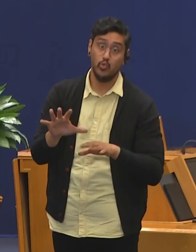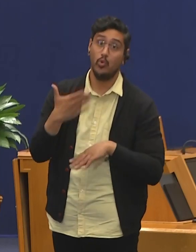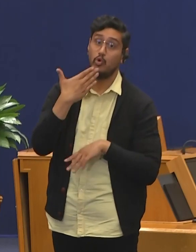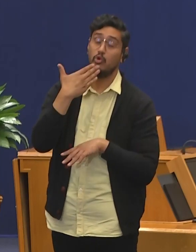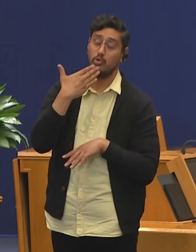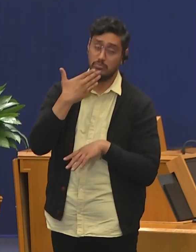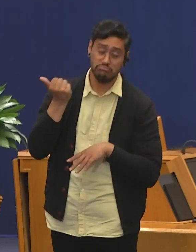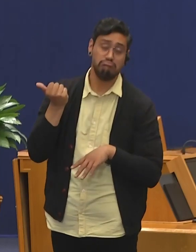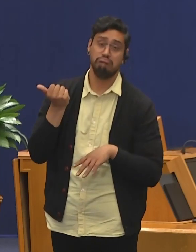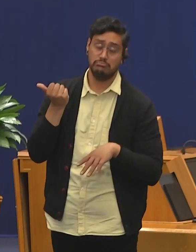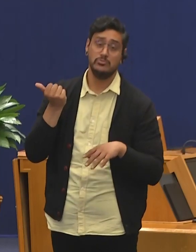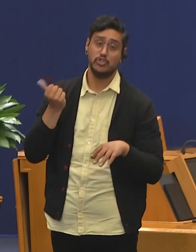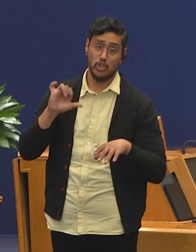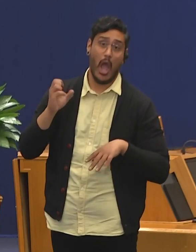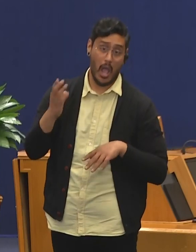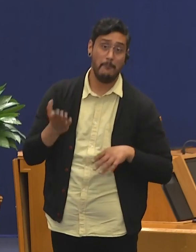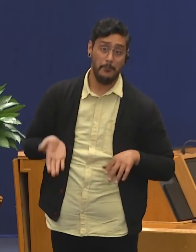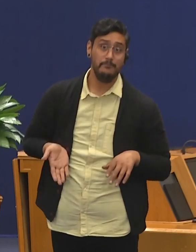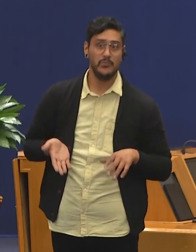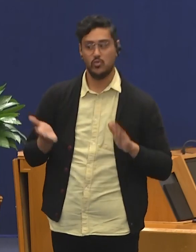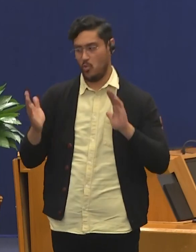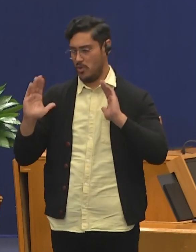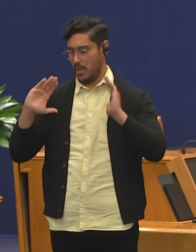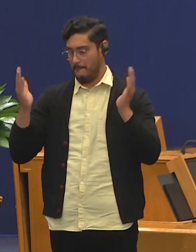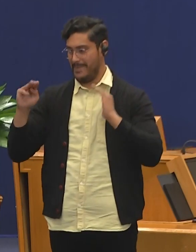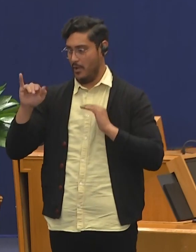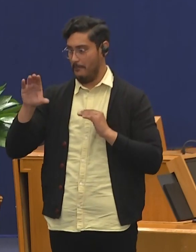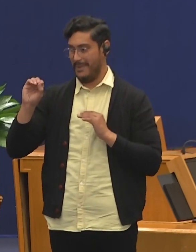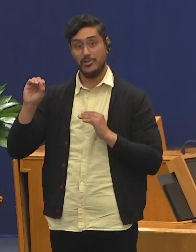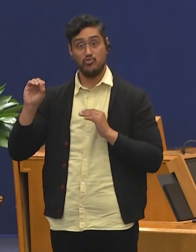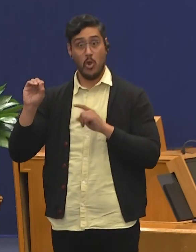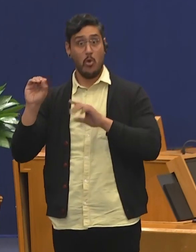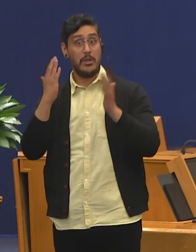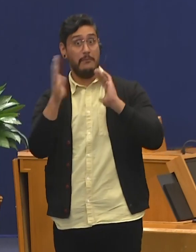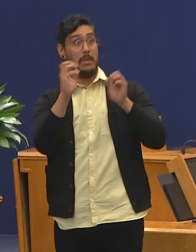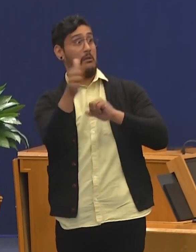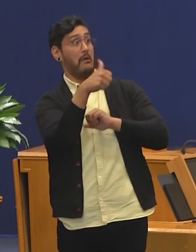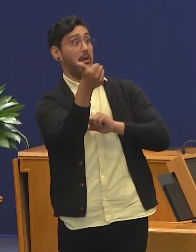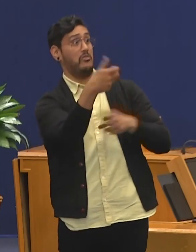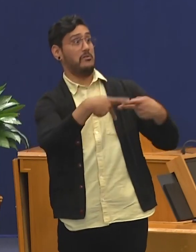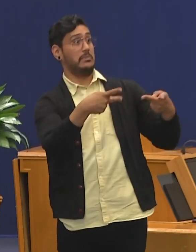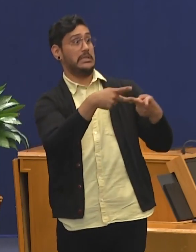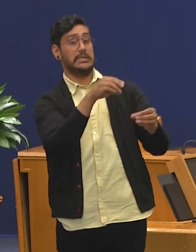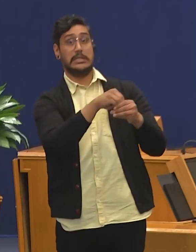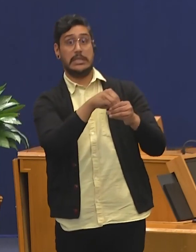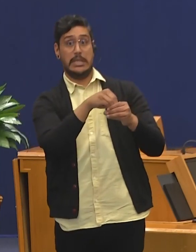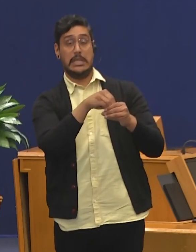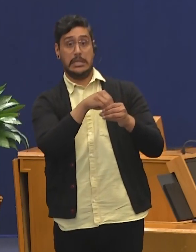METRO IS DOING PROBABLY ONE OF THE BETTER JOBS. AND WHEN YOU COMPARE METRO TO